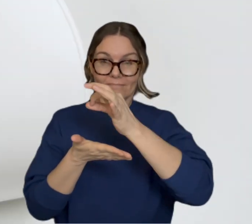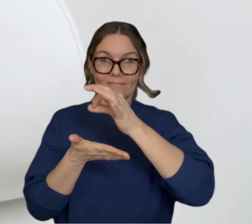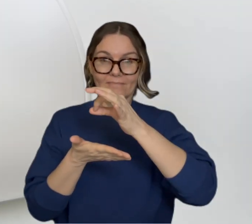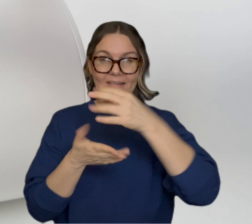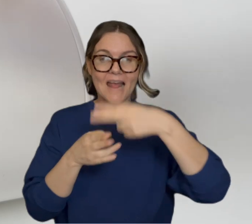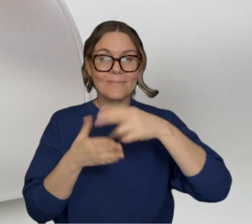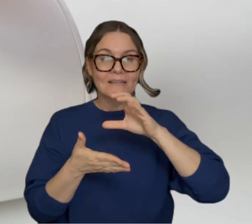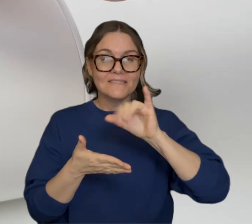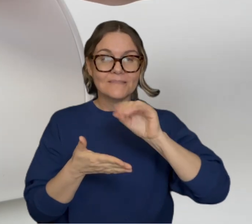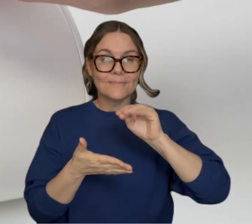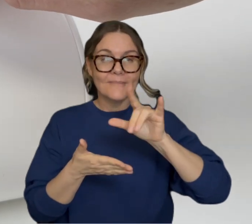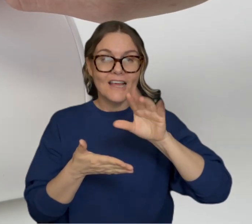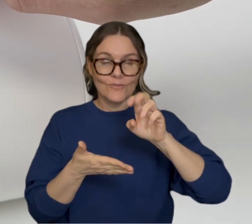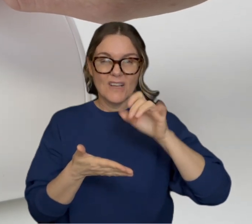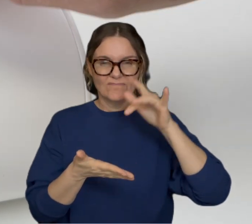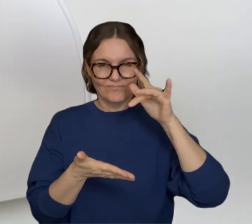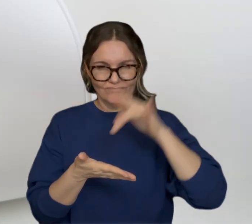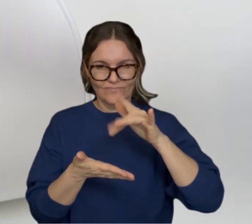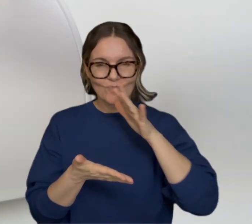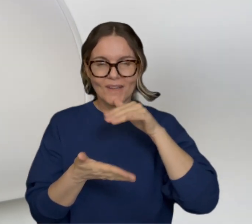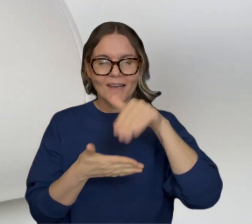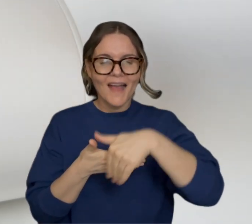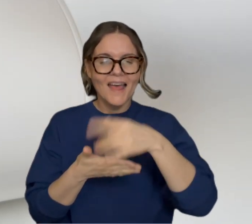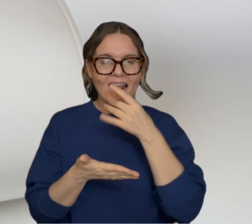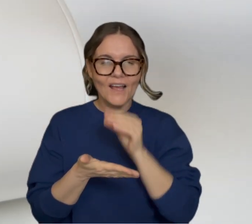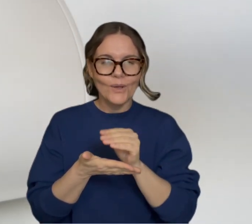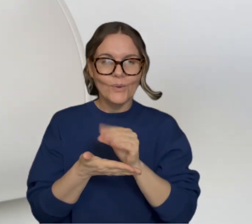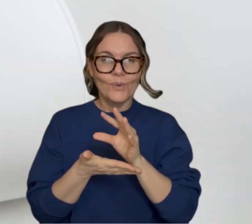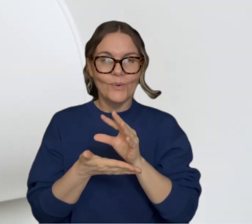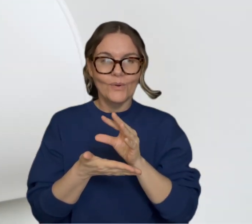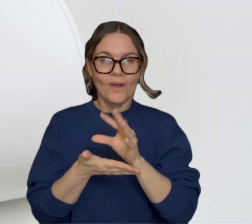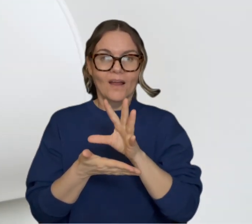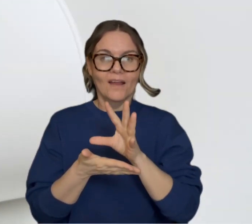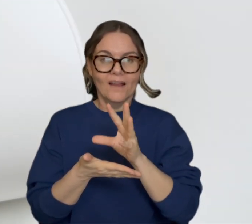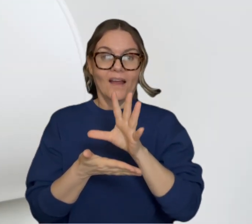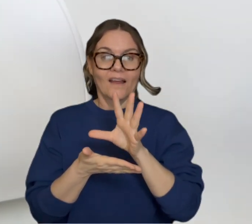I'll start with on top we have a nightlight feature and that night light is in the handle